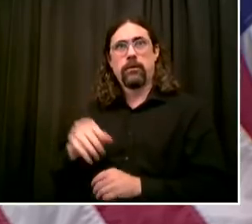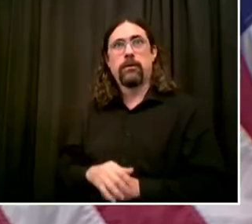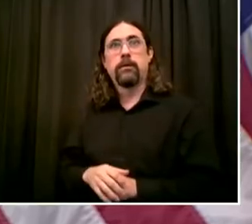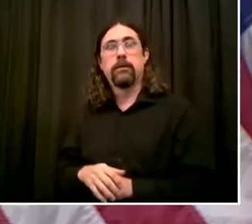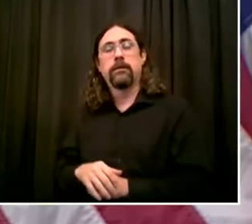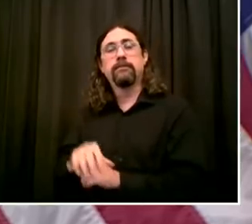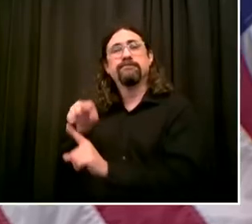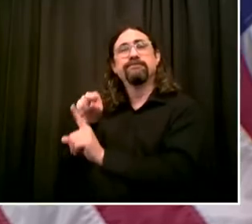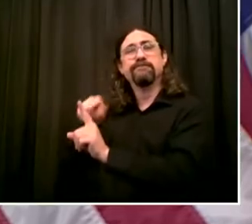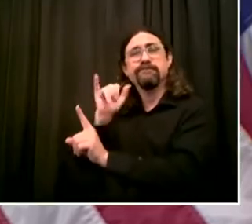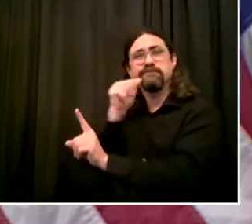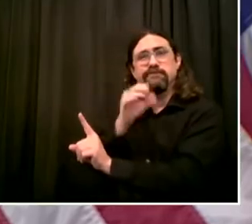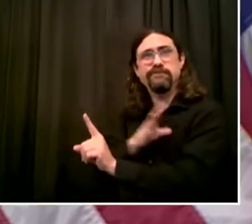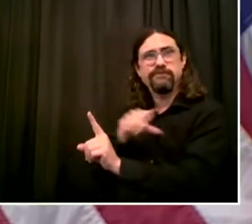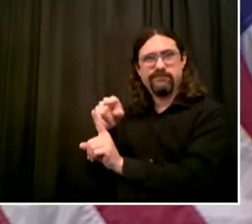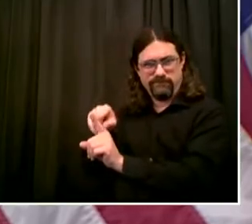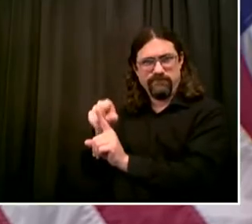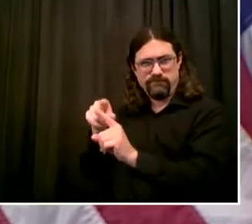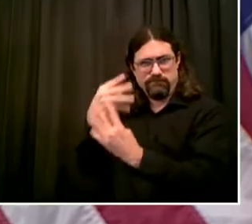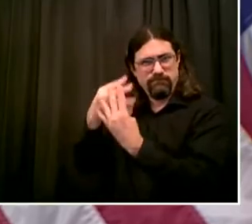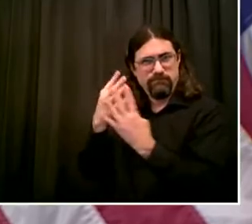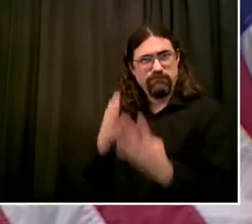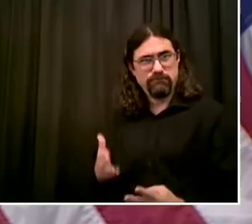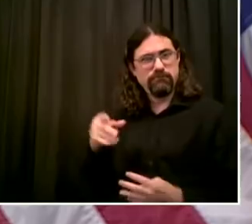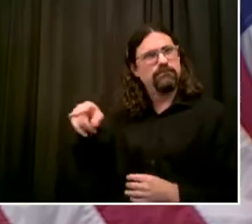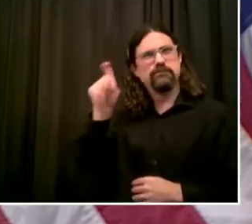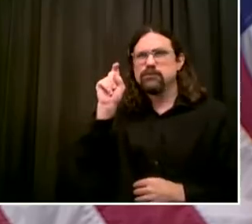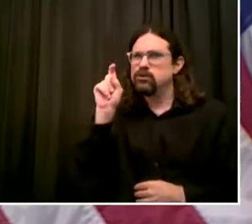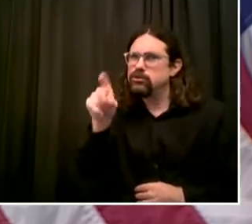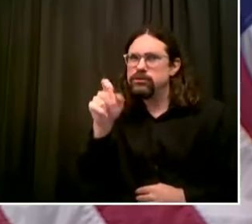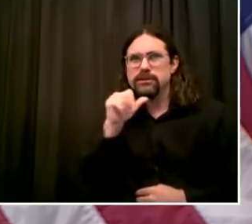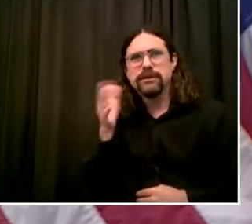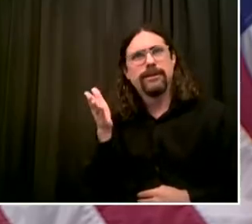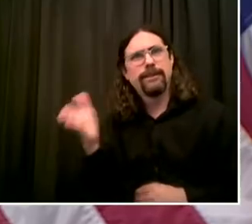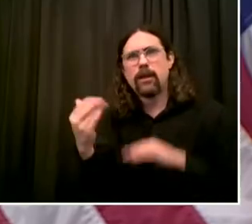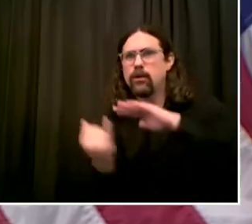YOU SHOULD NOT HAVE BEEN IN SOLITARY CONFINEMENT A NDLORD